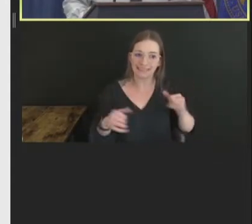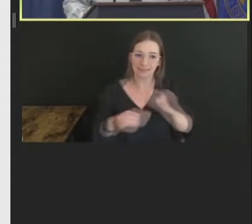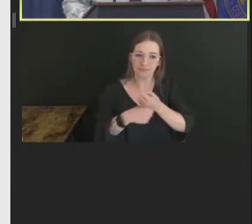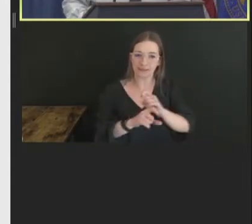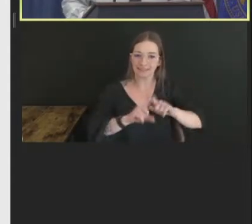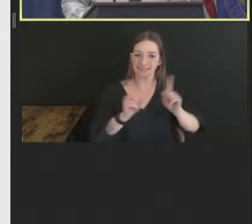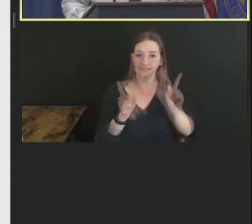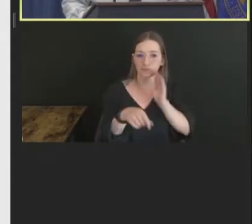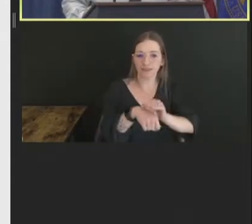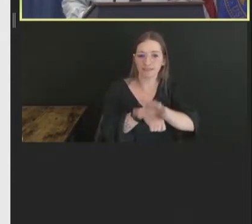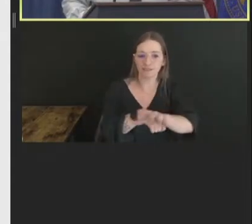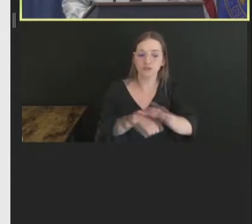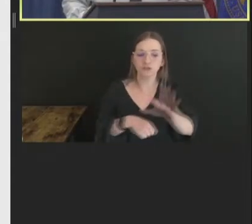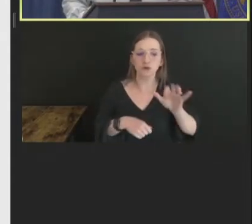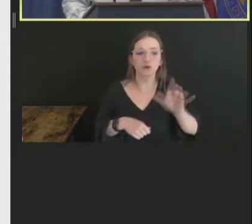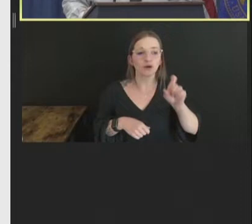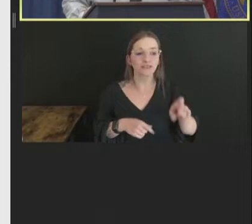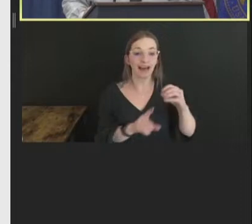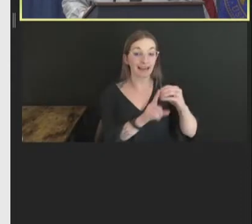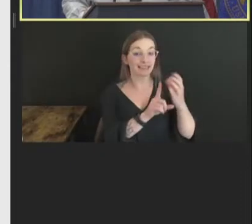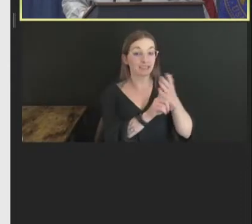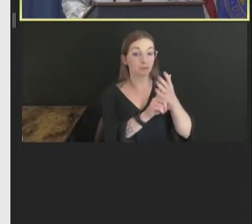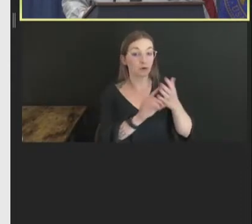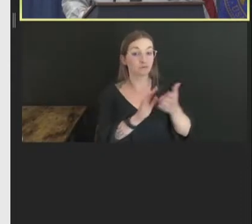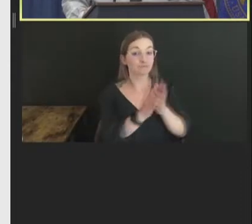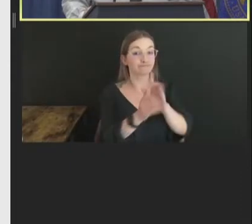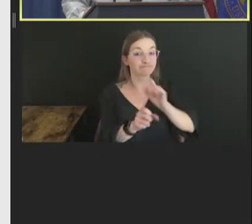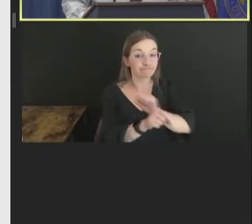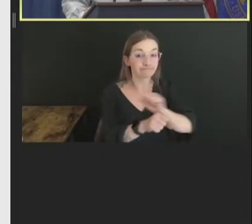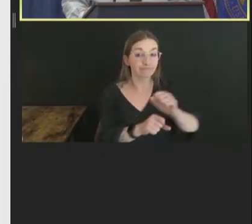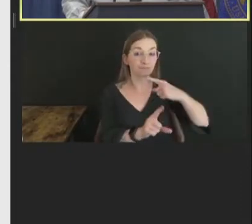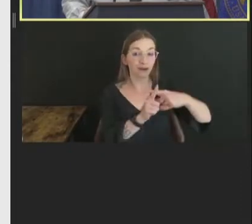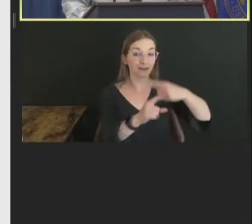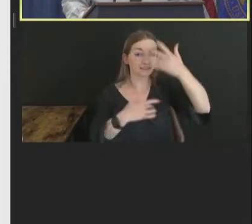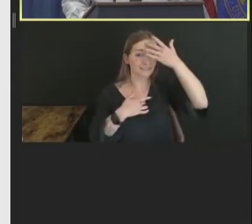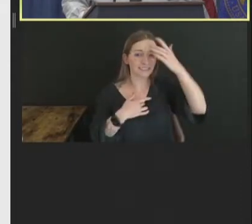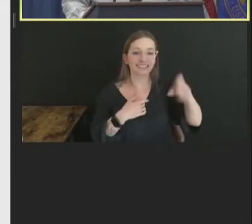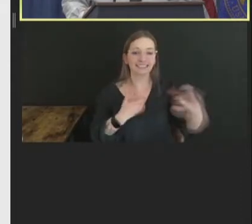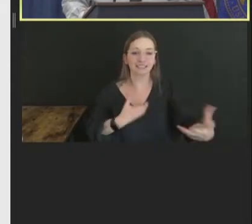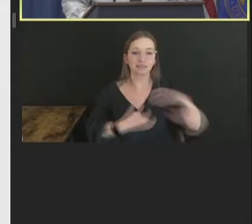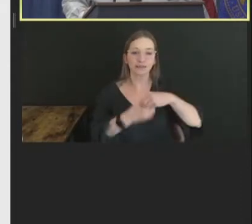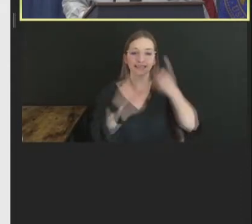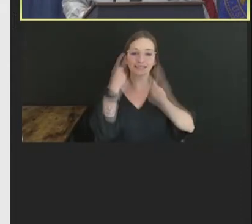recommendations for vaccination. Mucosal immune responses and protection are really critical.